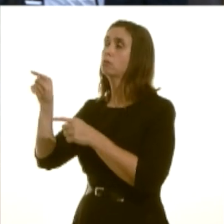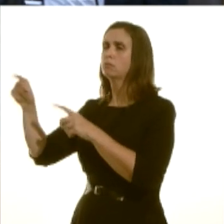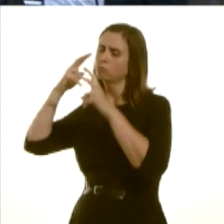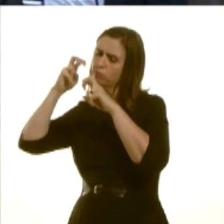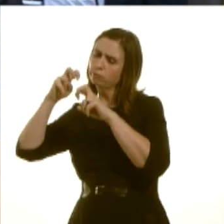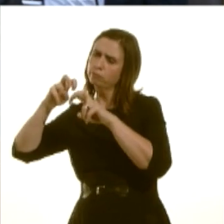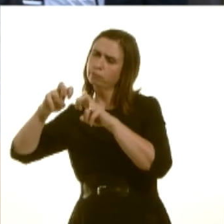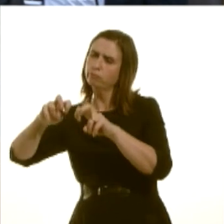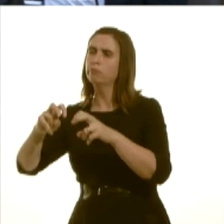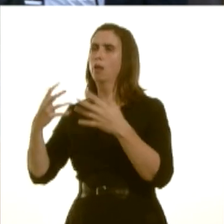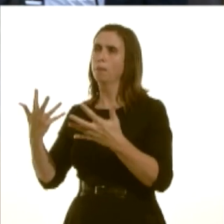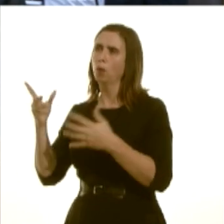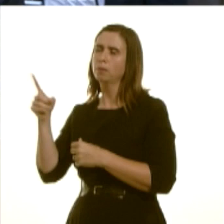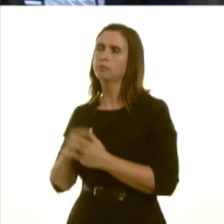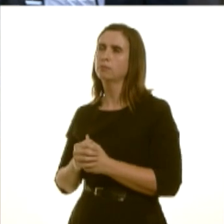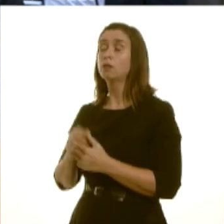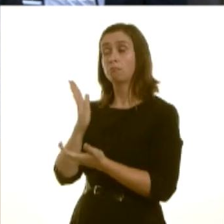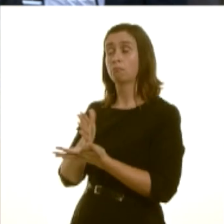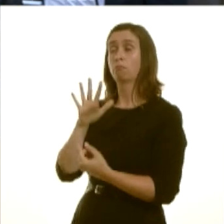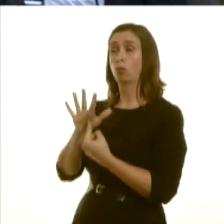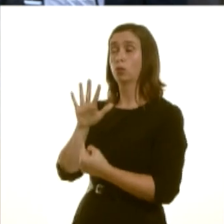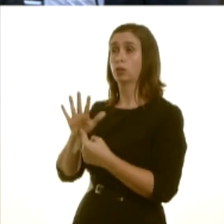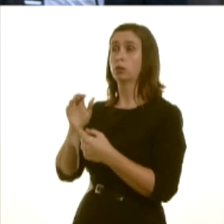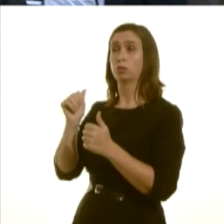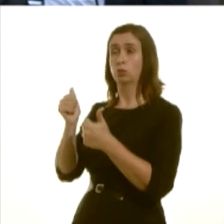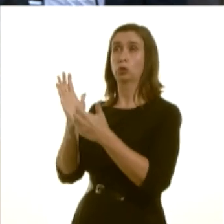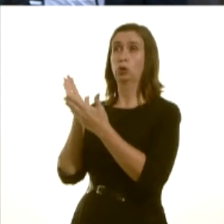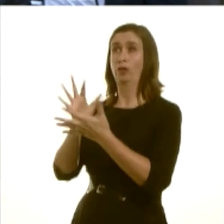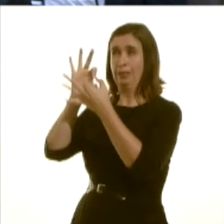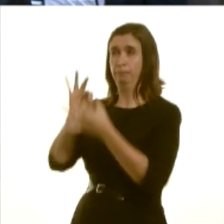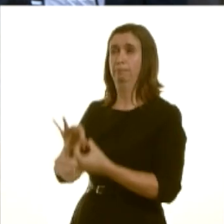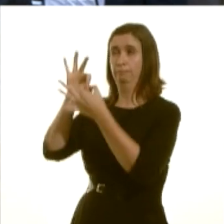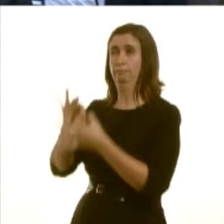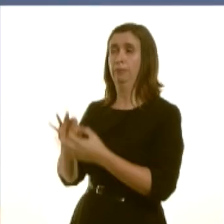issue? However, it is clearly important that the service continues at at least the level